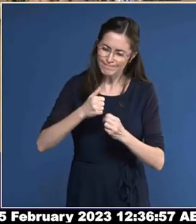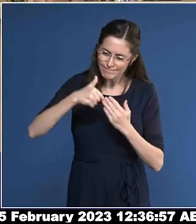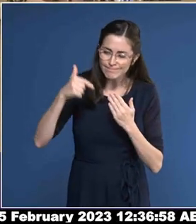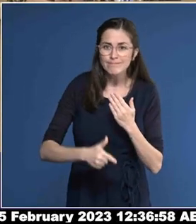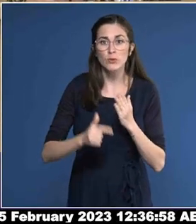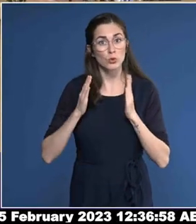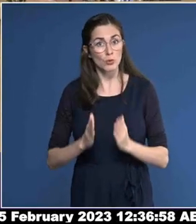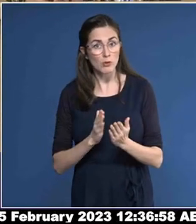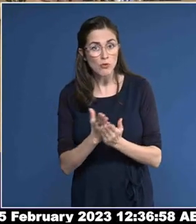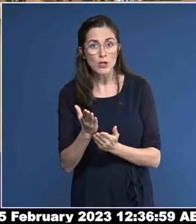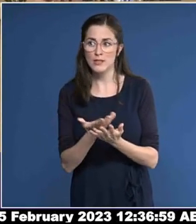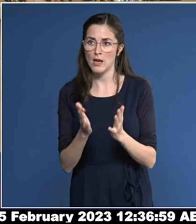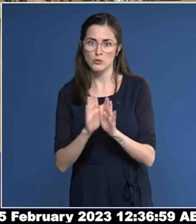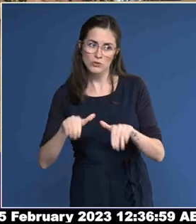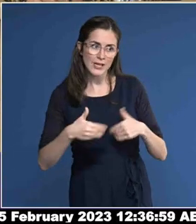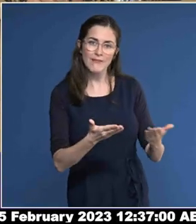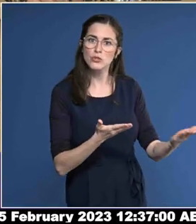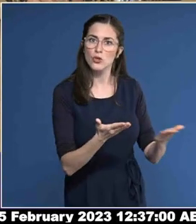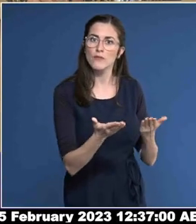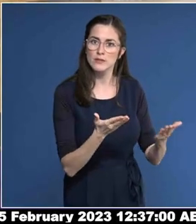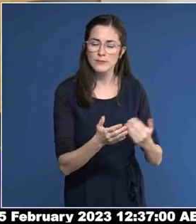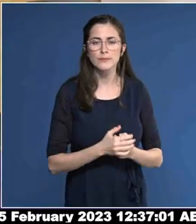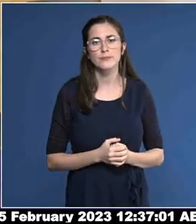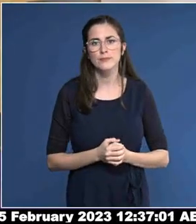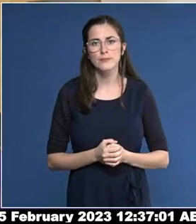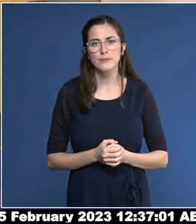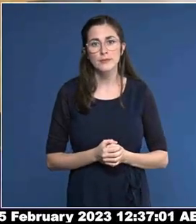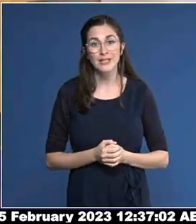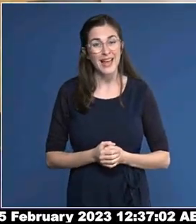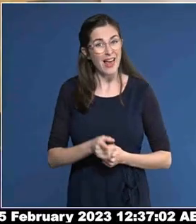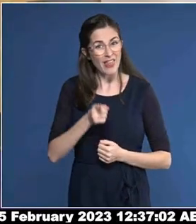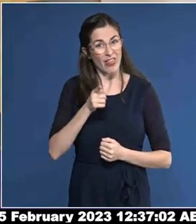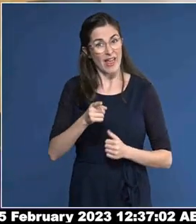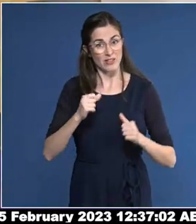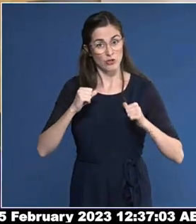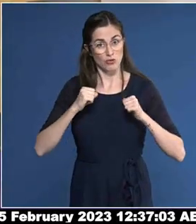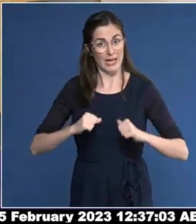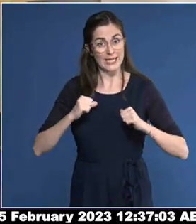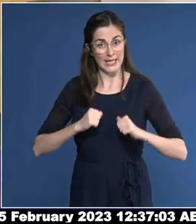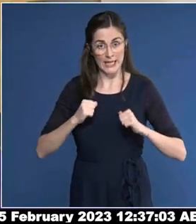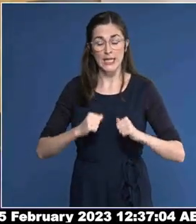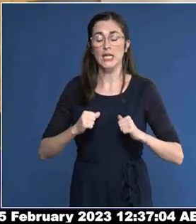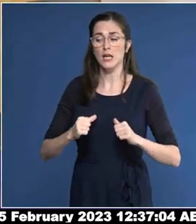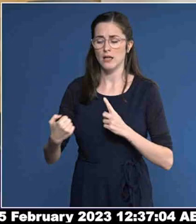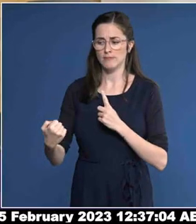Did that training cause any of the board directors to change the way in